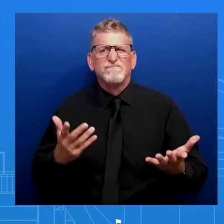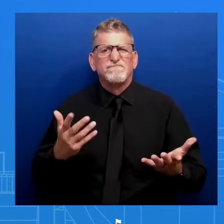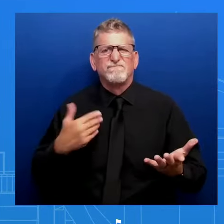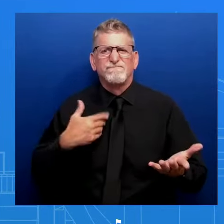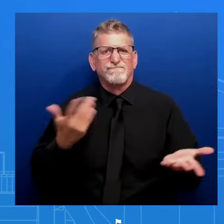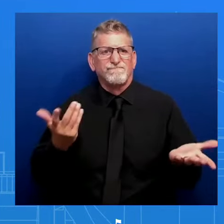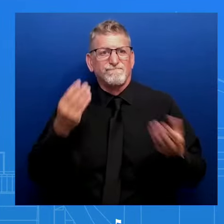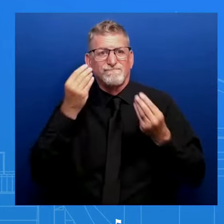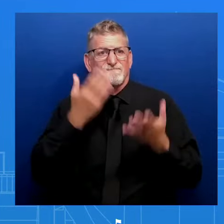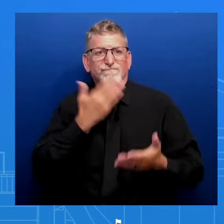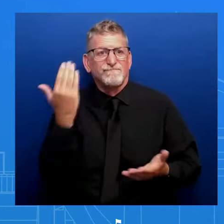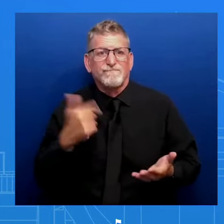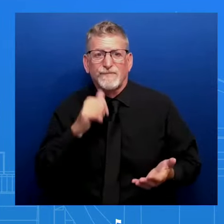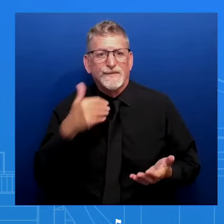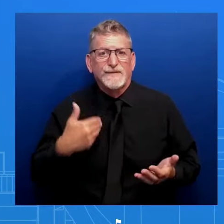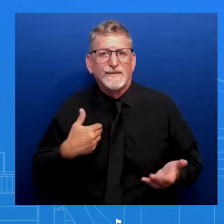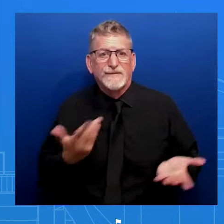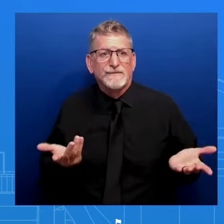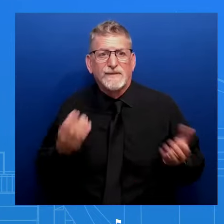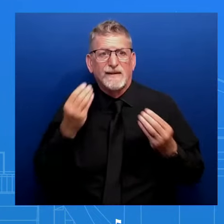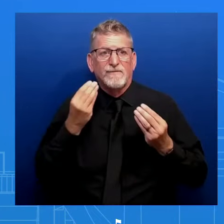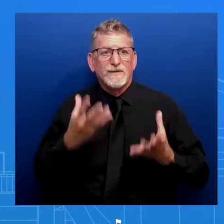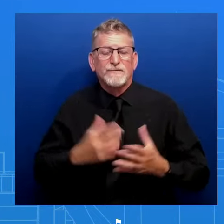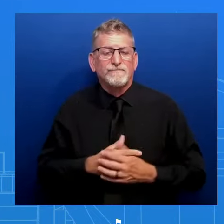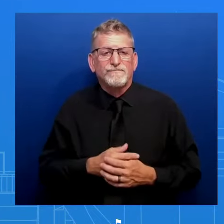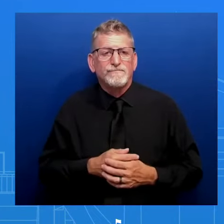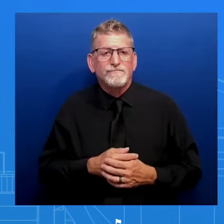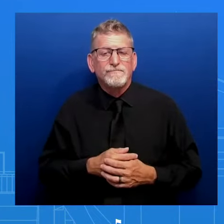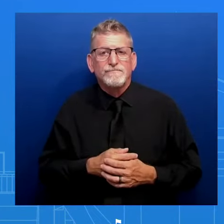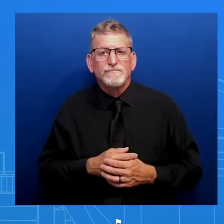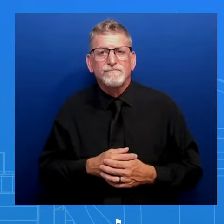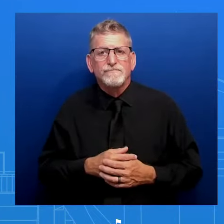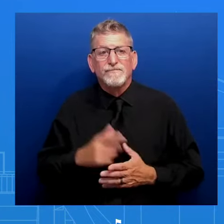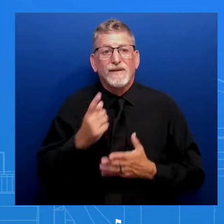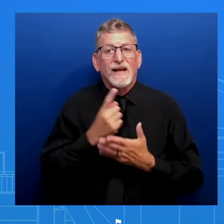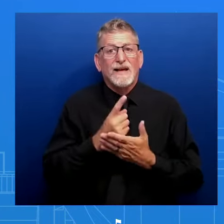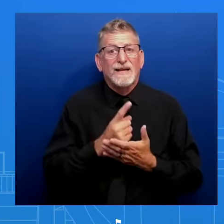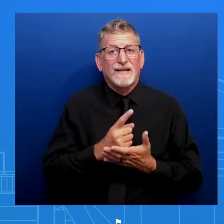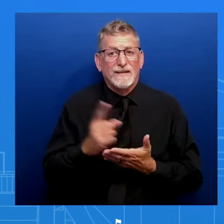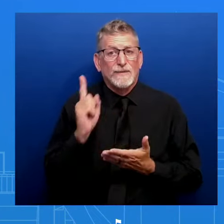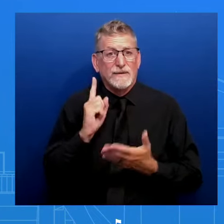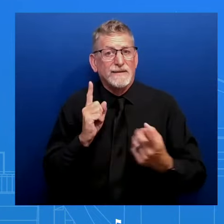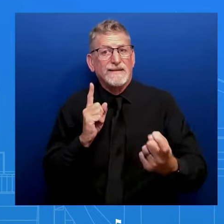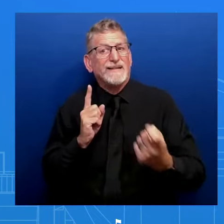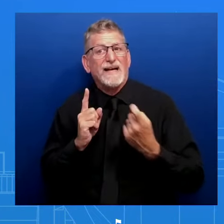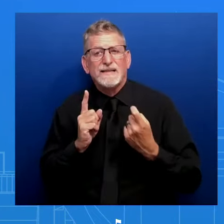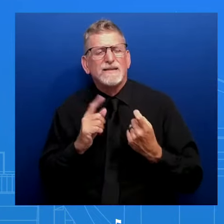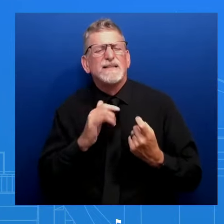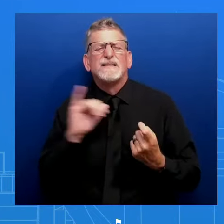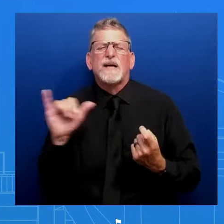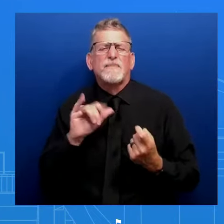I would just say what I said last week when I got asked about this: We obviously take the issue